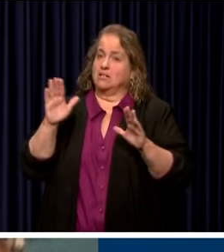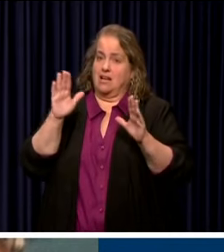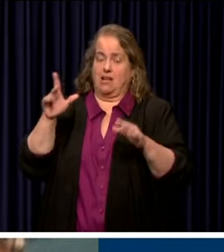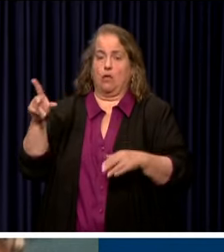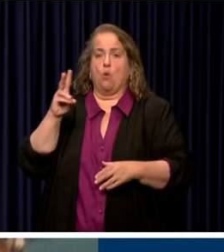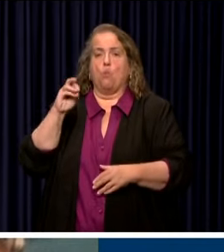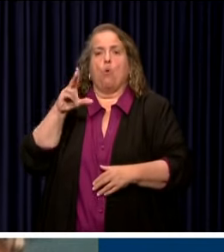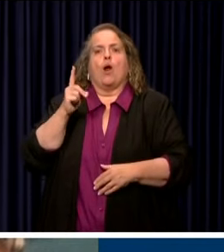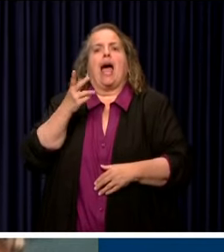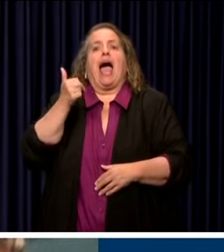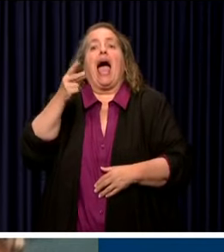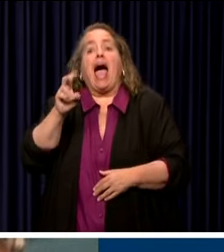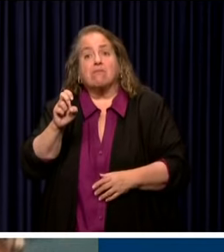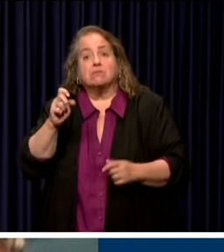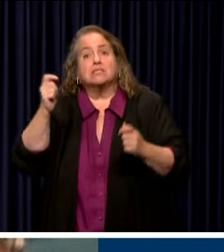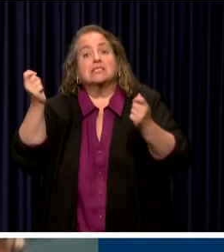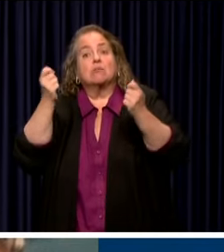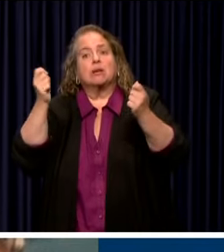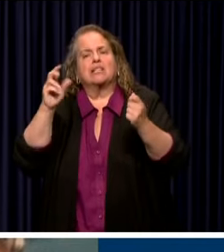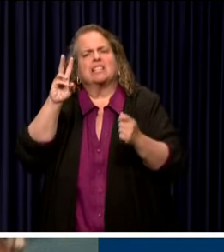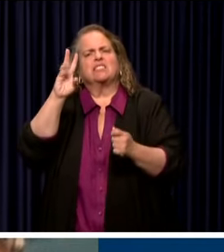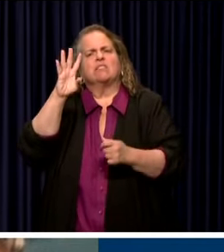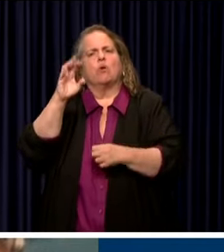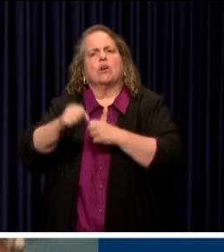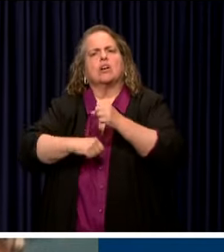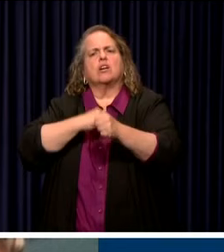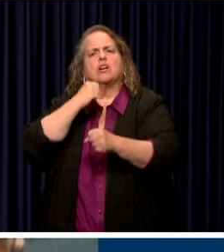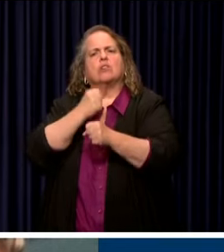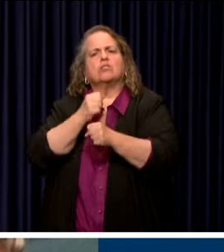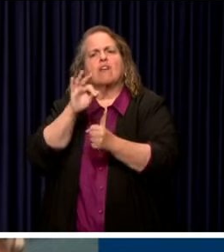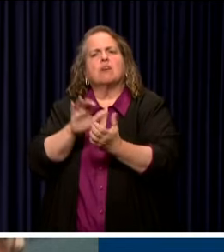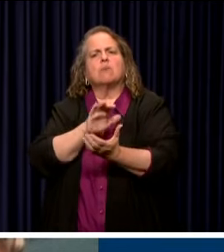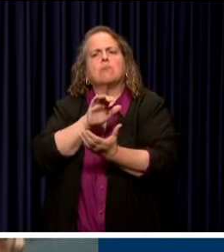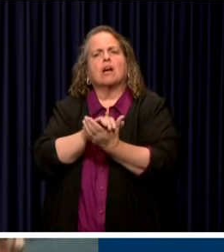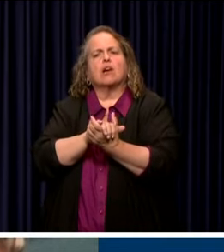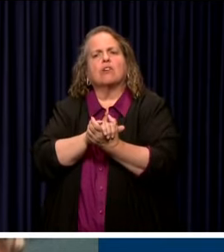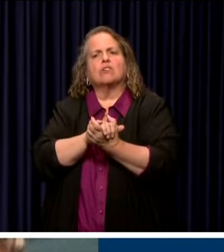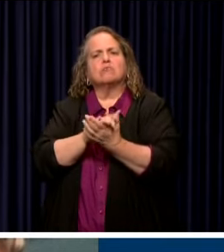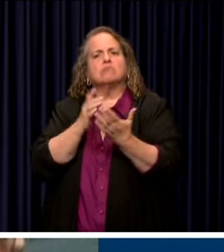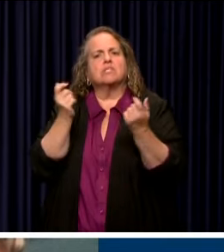TO 171. THAT QUICKLY.